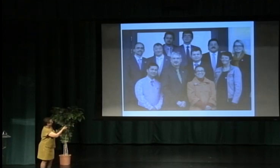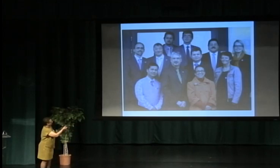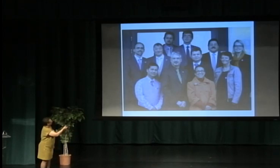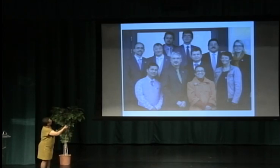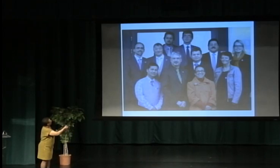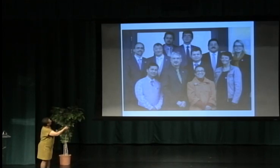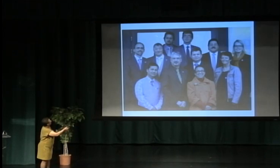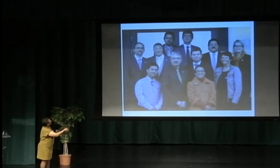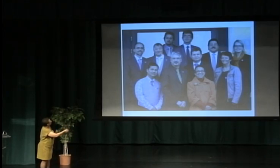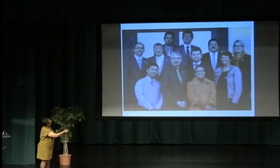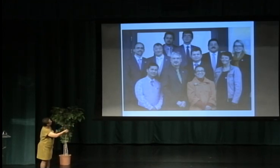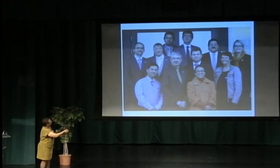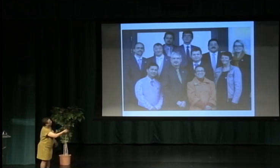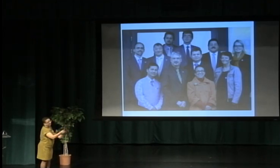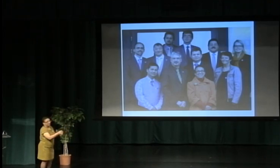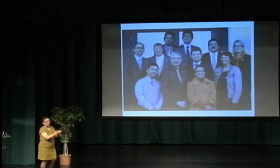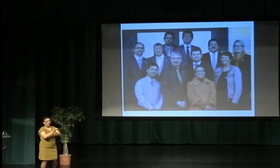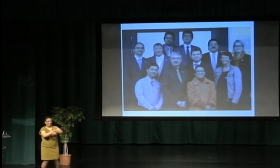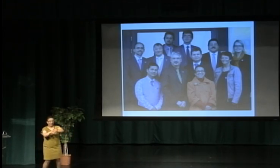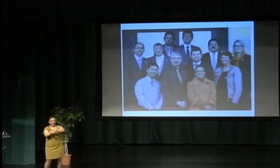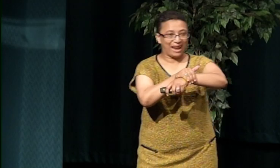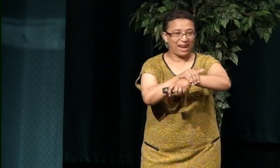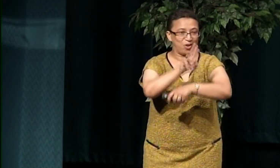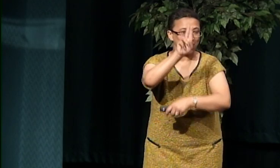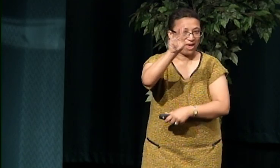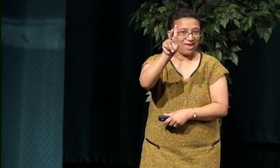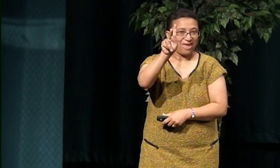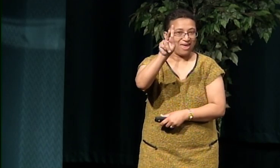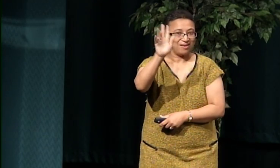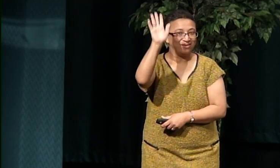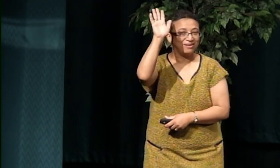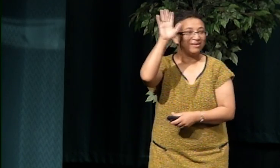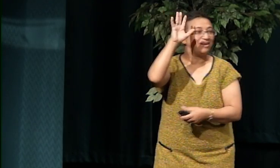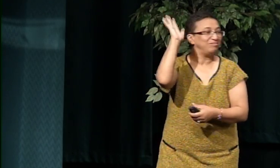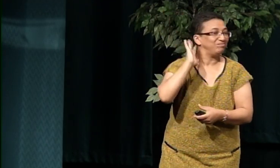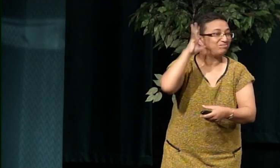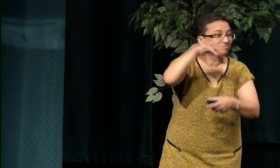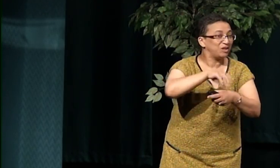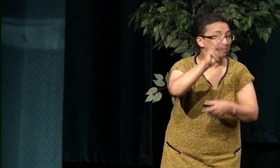He is from England, the U.K.